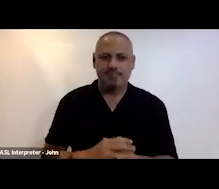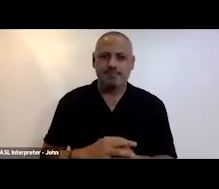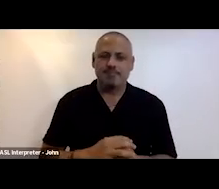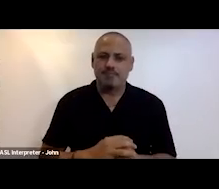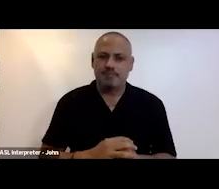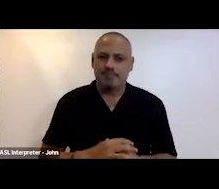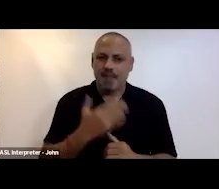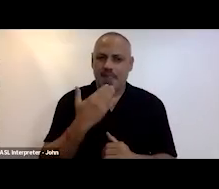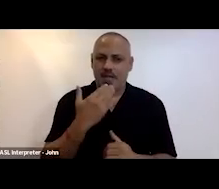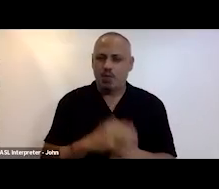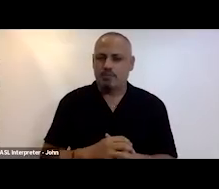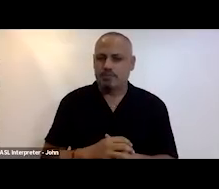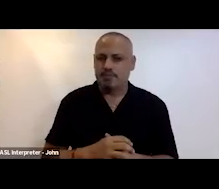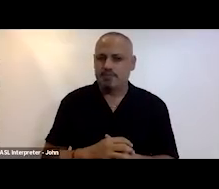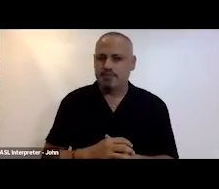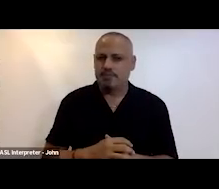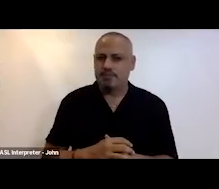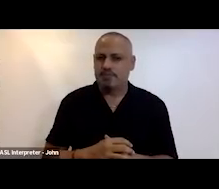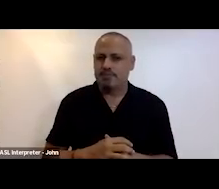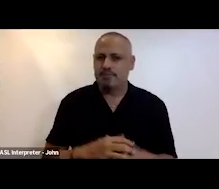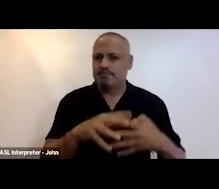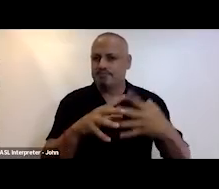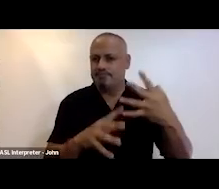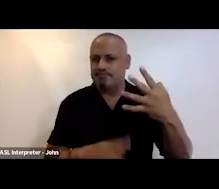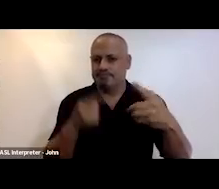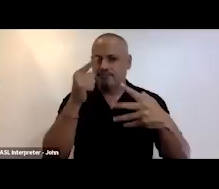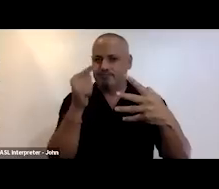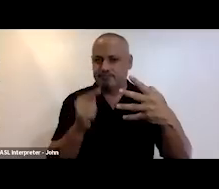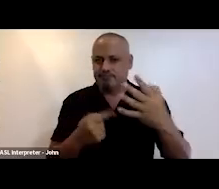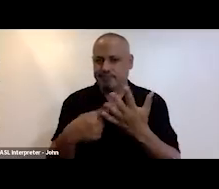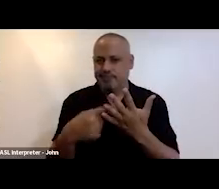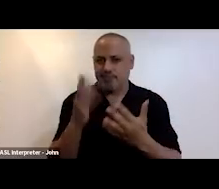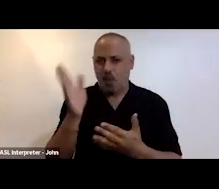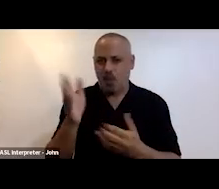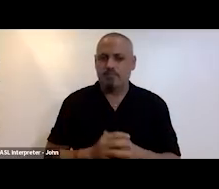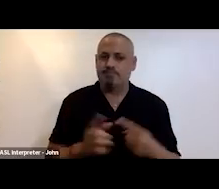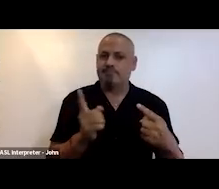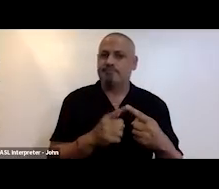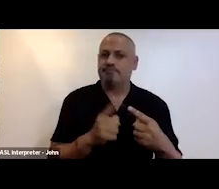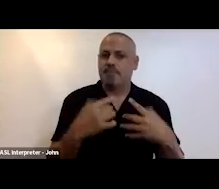Thank you. These are the four objectives that I'll cover today, starting with health equity,